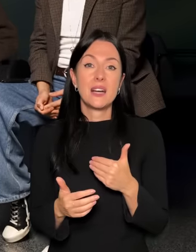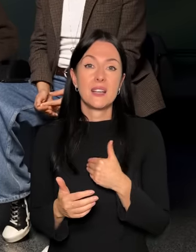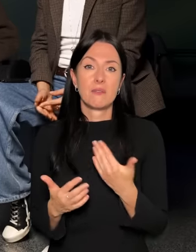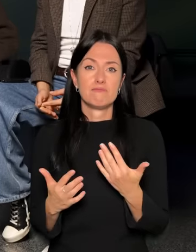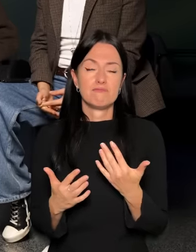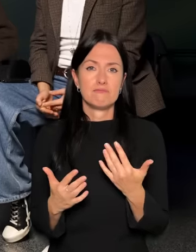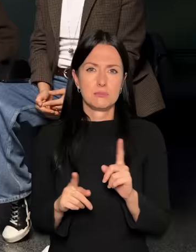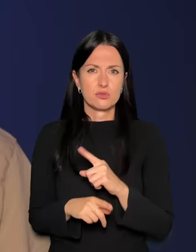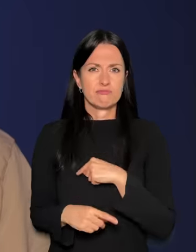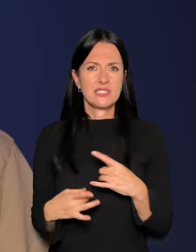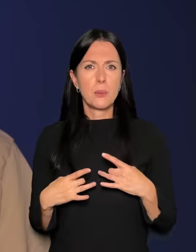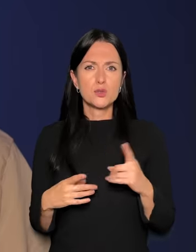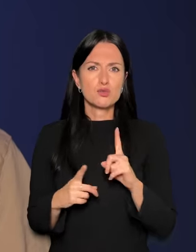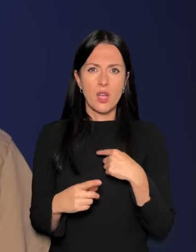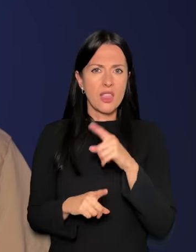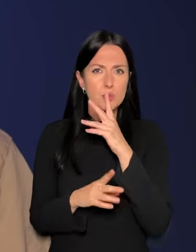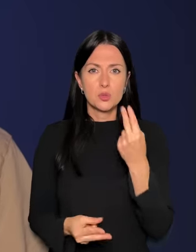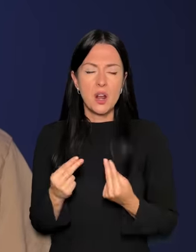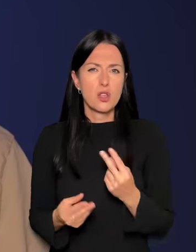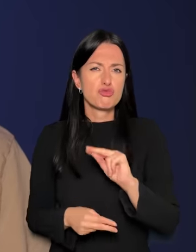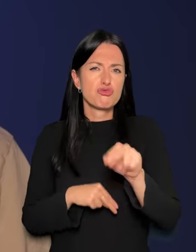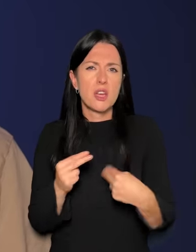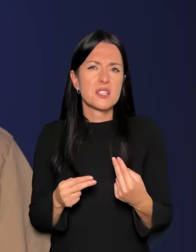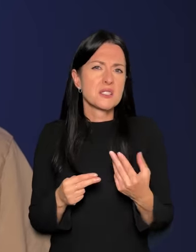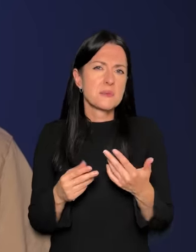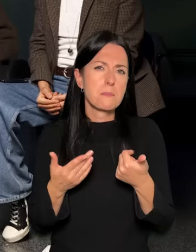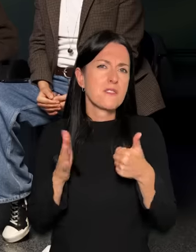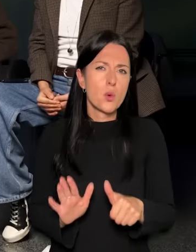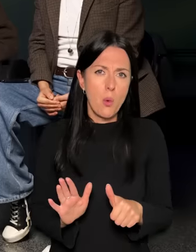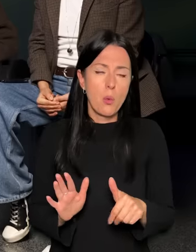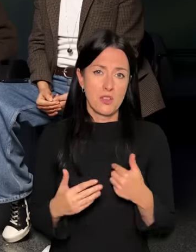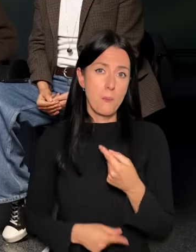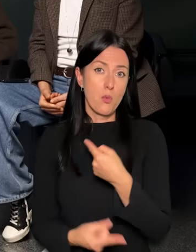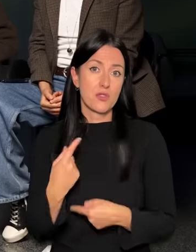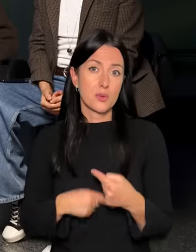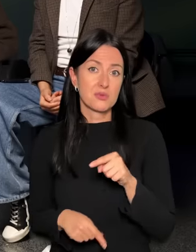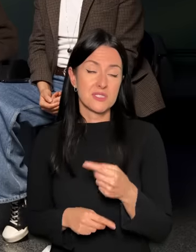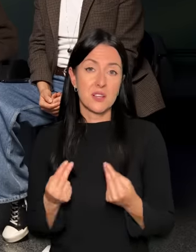I was a bit depressed that I wouldn't be able to play it anymore, but just about six months after the injury, I returned and